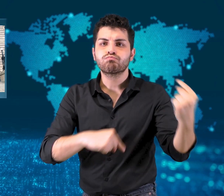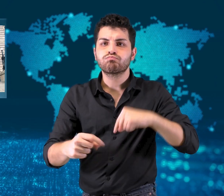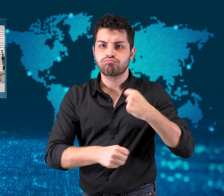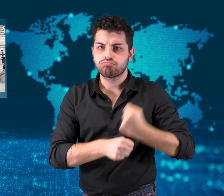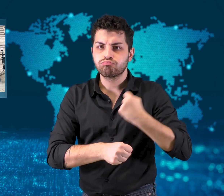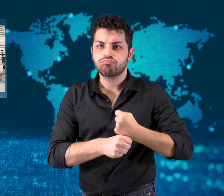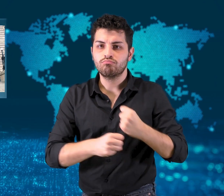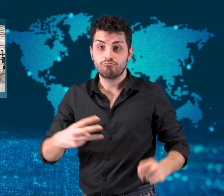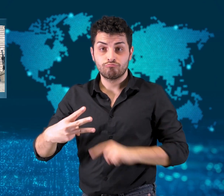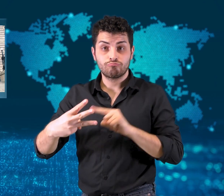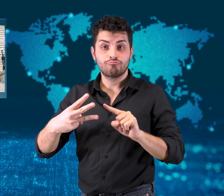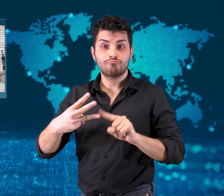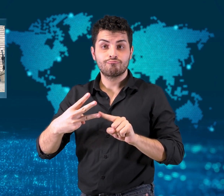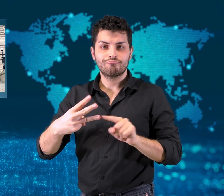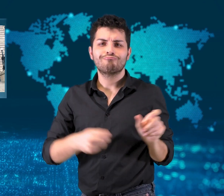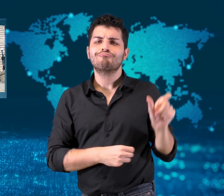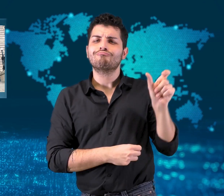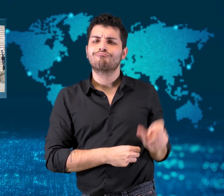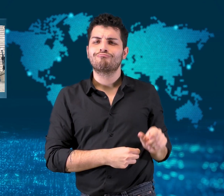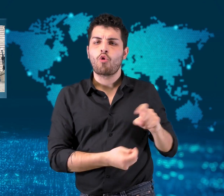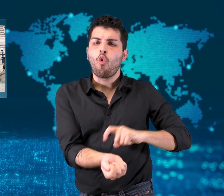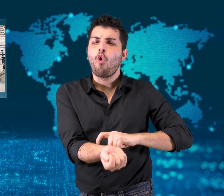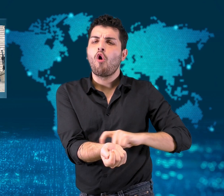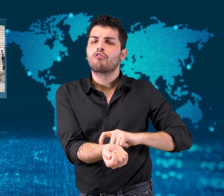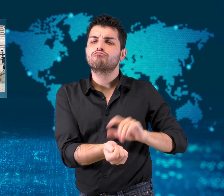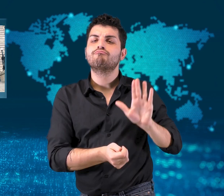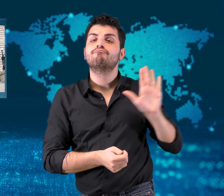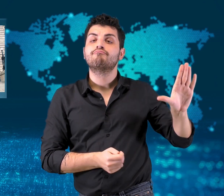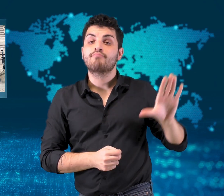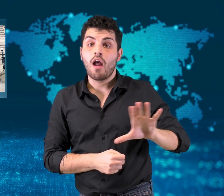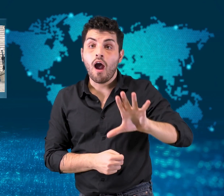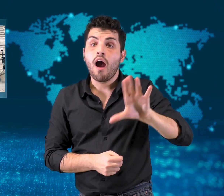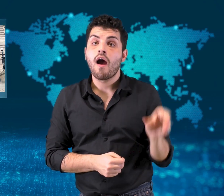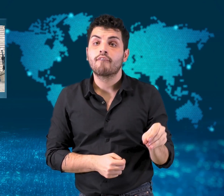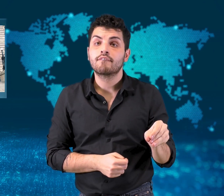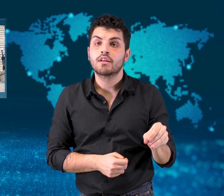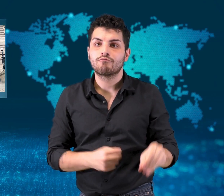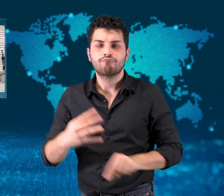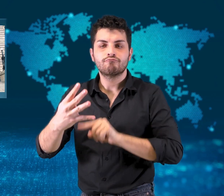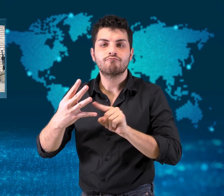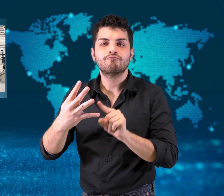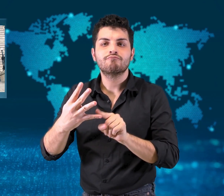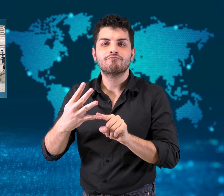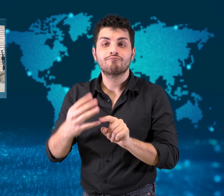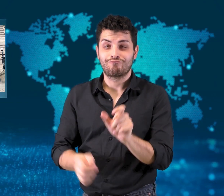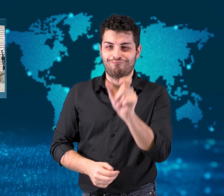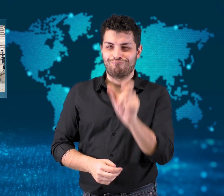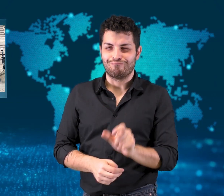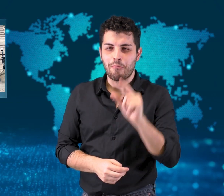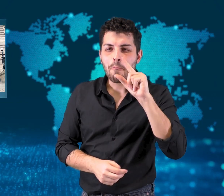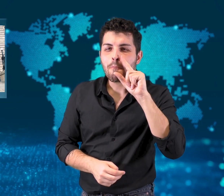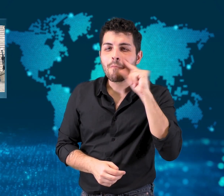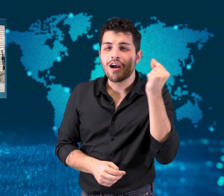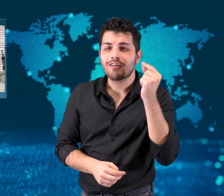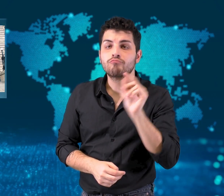a person of African origin, and a man from Sri Lanka.